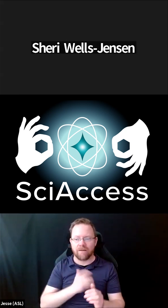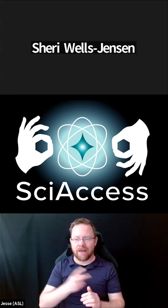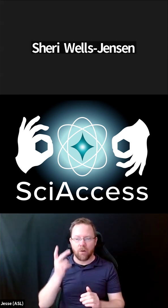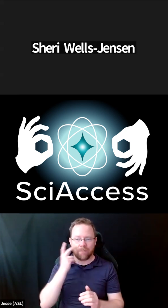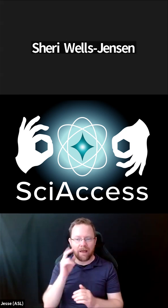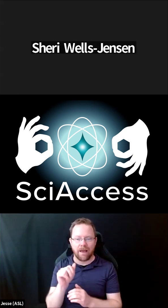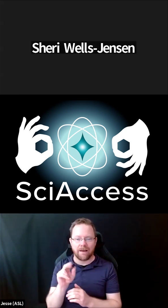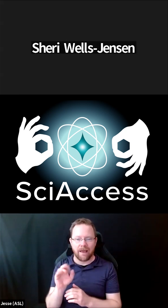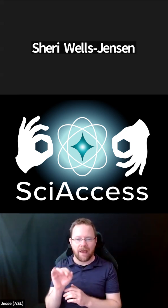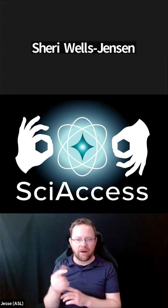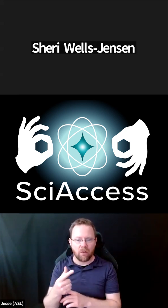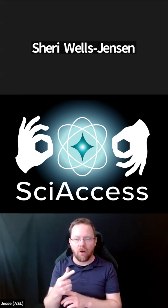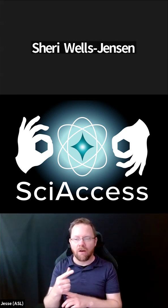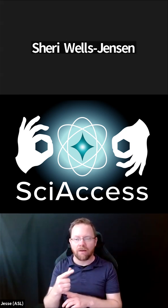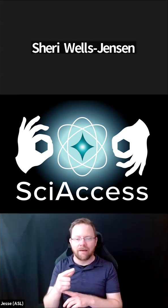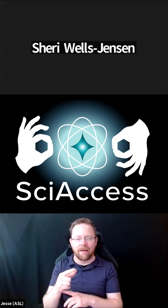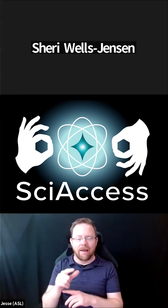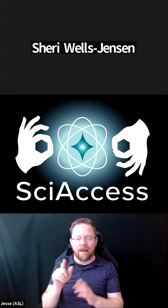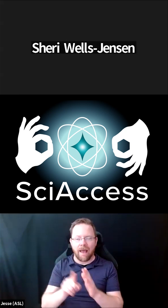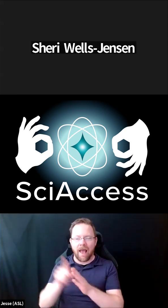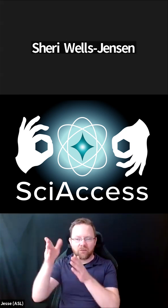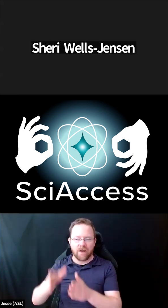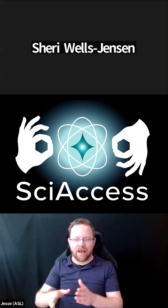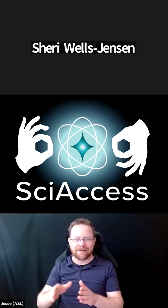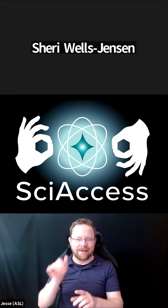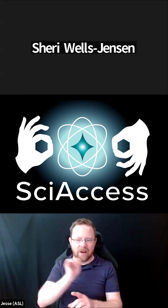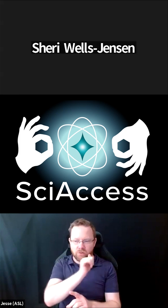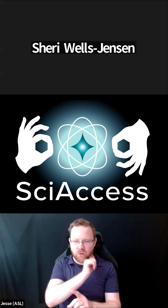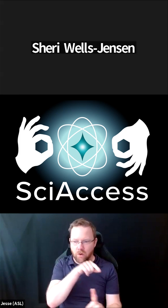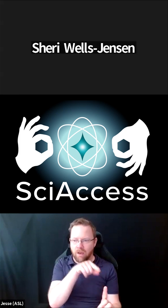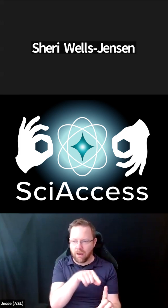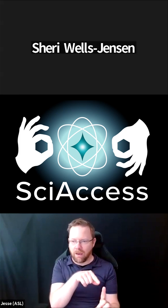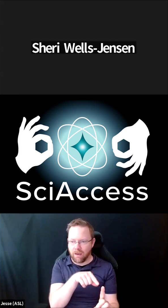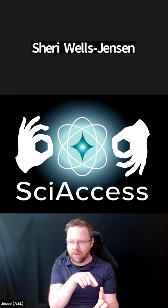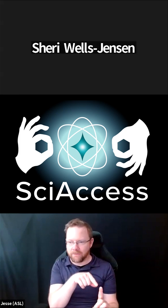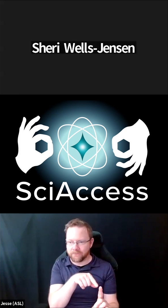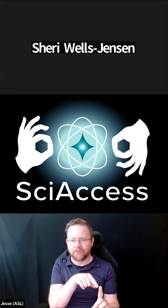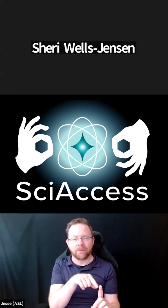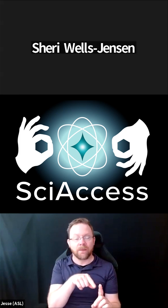You do that with low-tech solutions like sticking braille label on things.